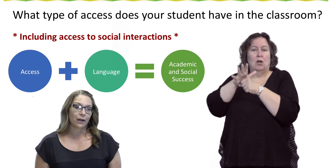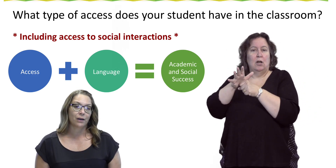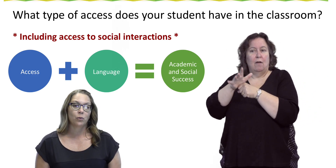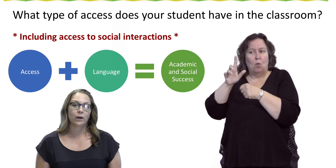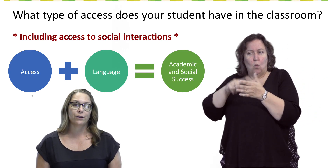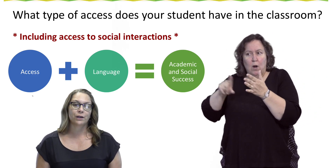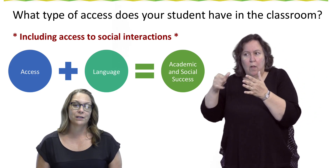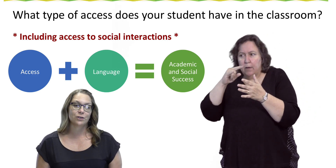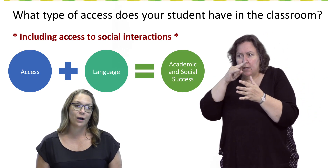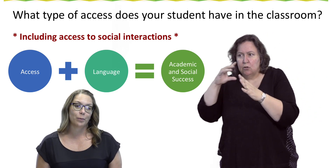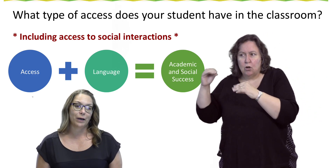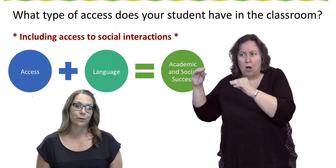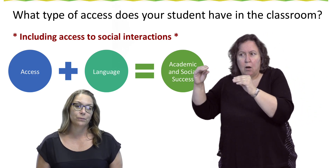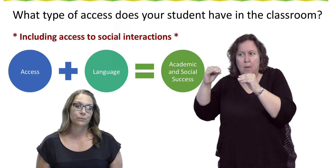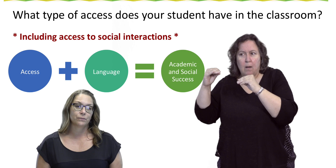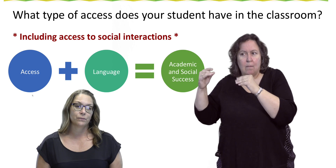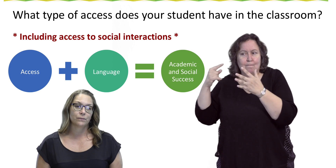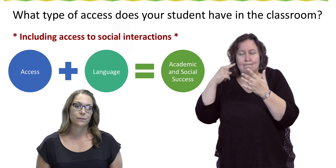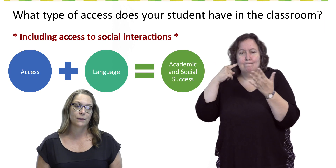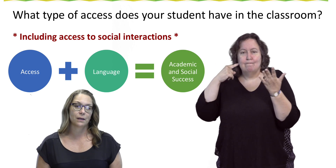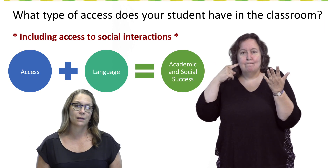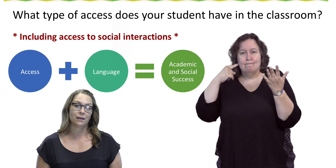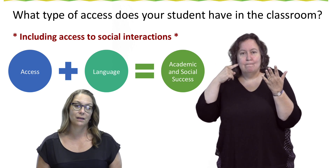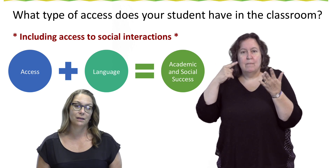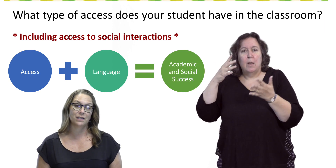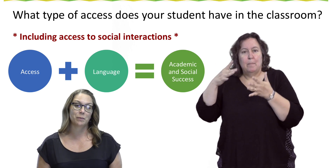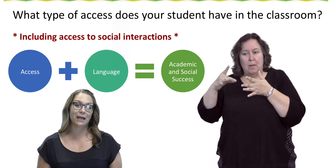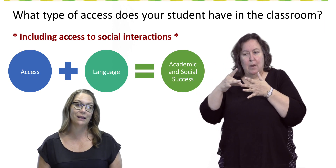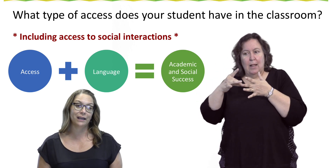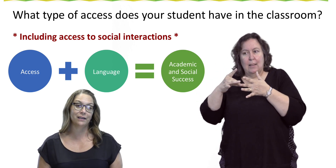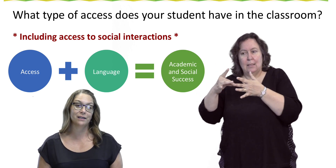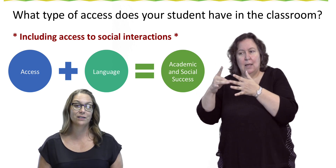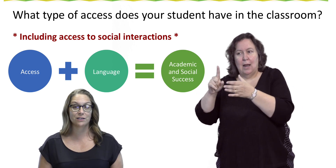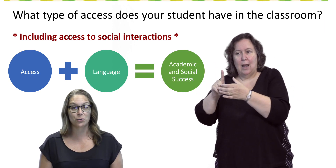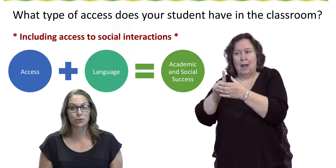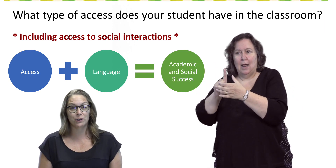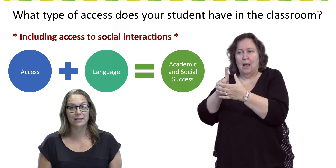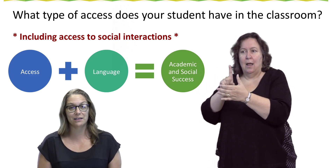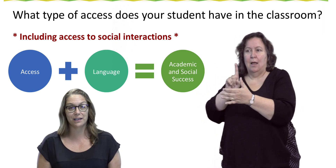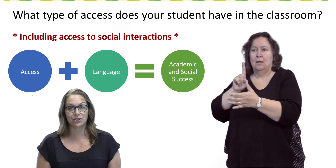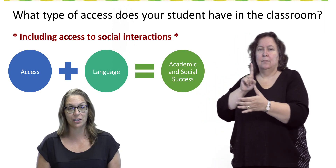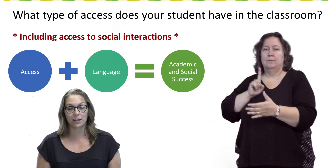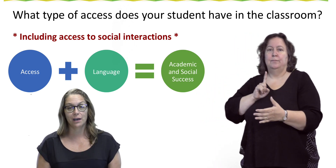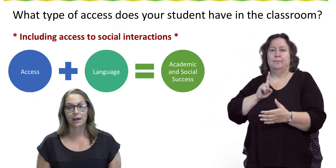what other kids talk about. This may lead to social isolation